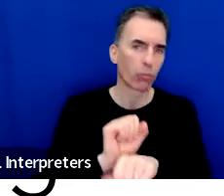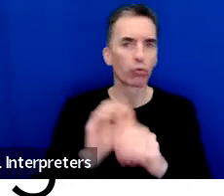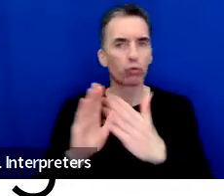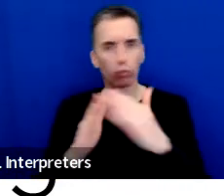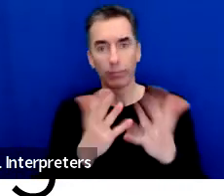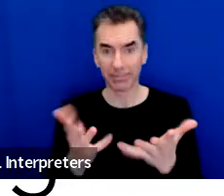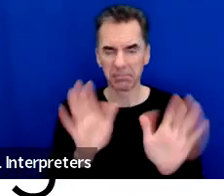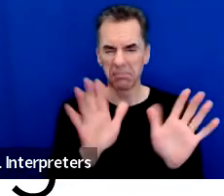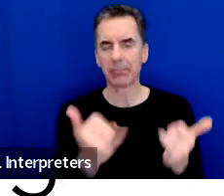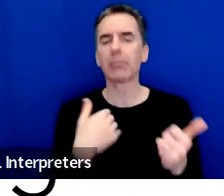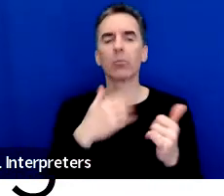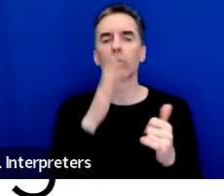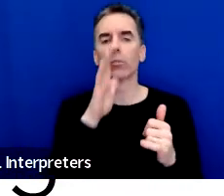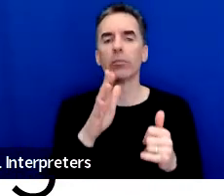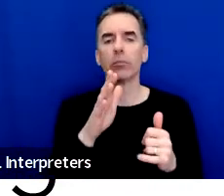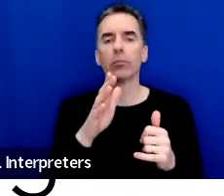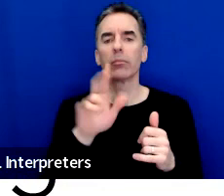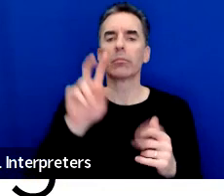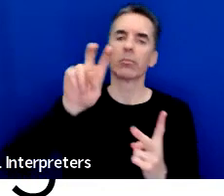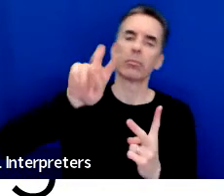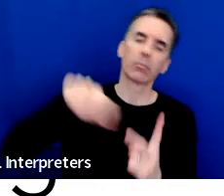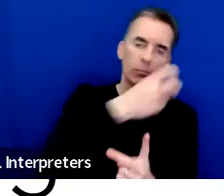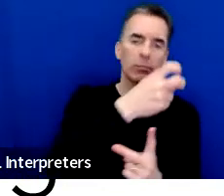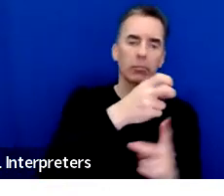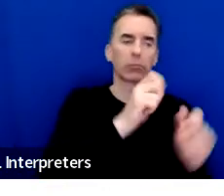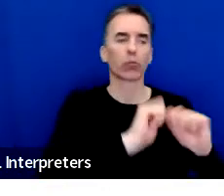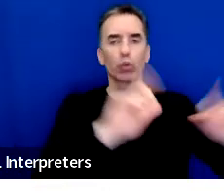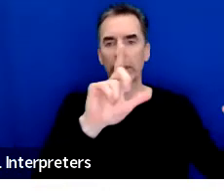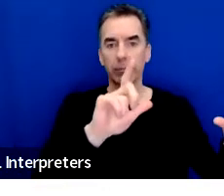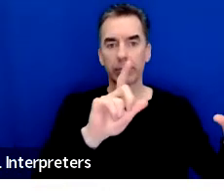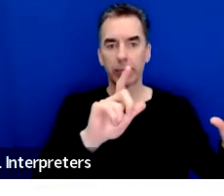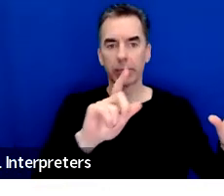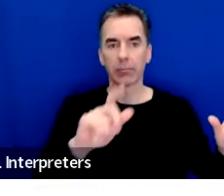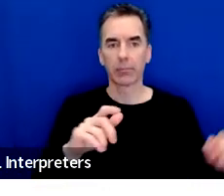and go to show you my later 57 course.